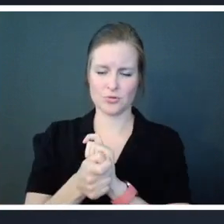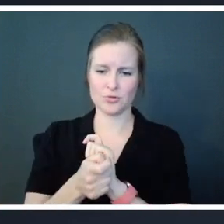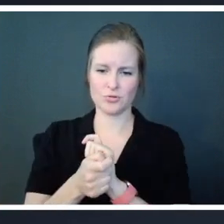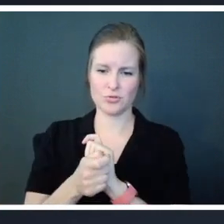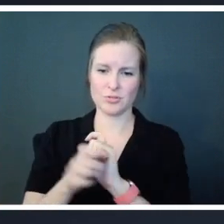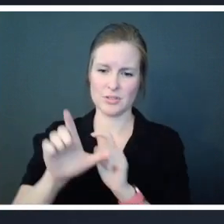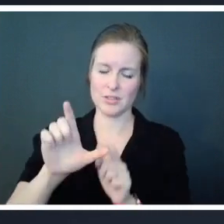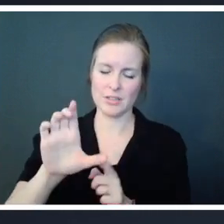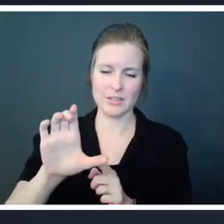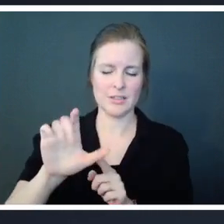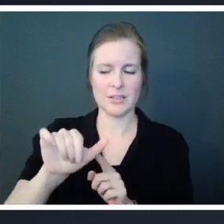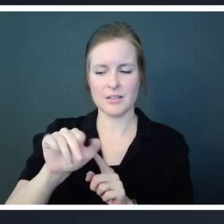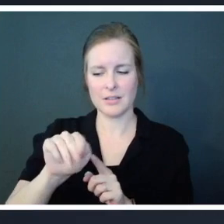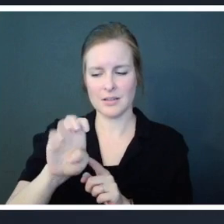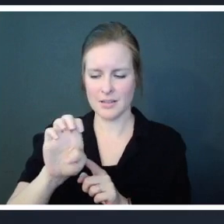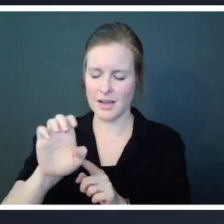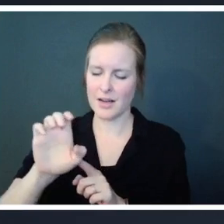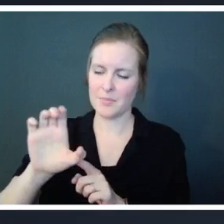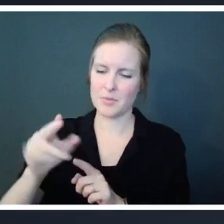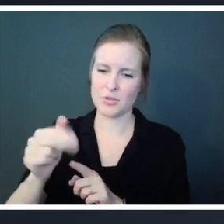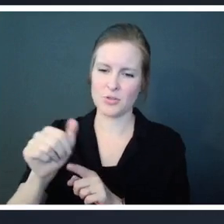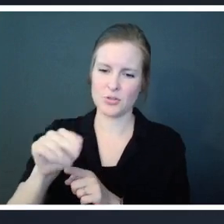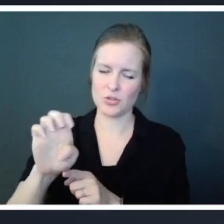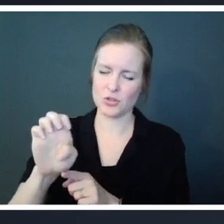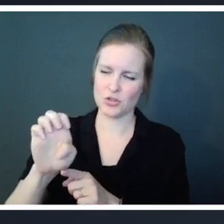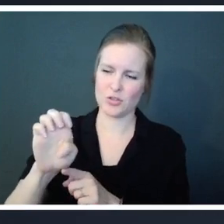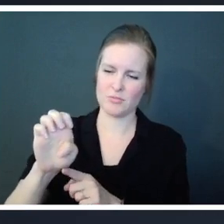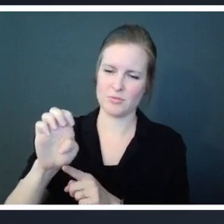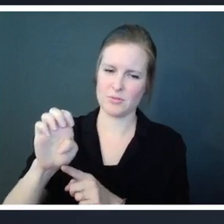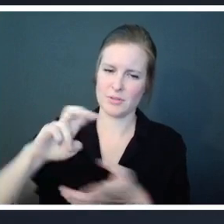talk about climate change. But a lot of times we bring things as global change, because it all kind